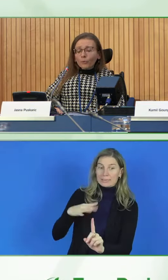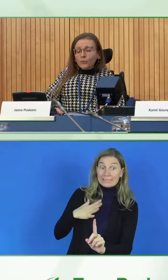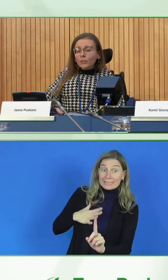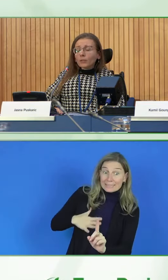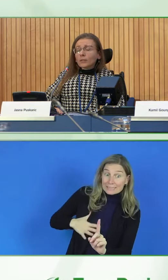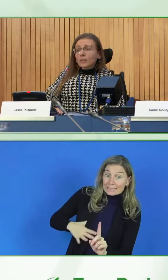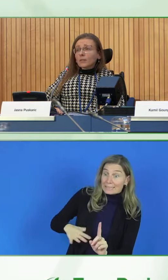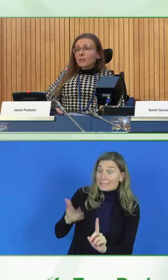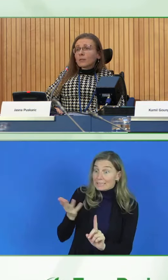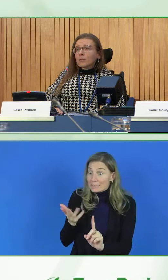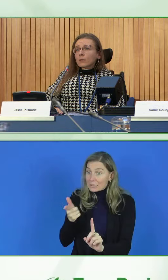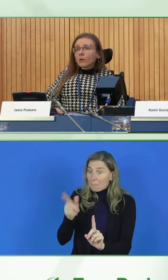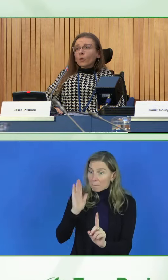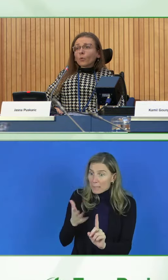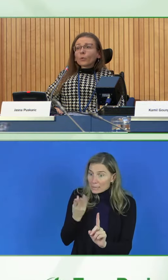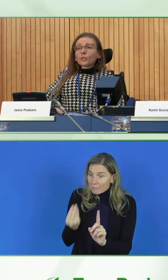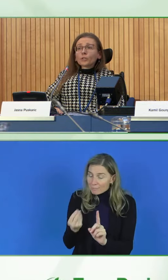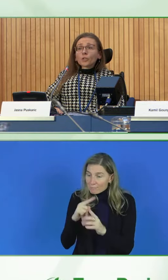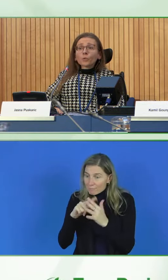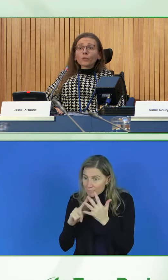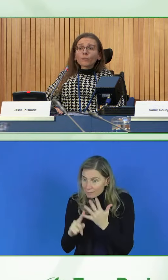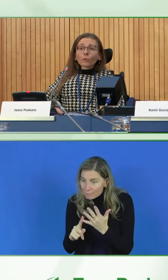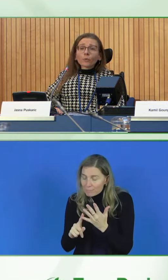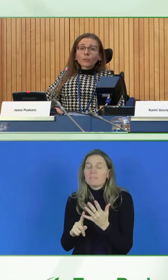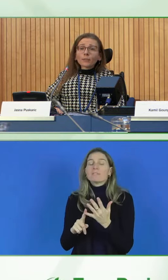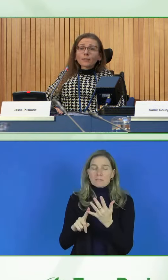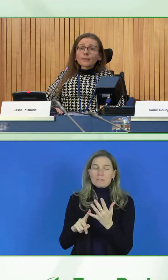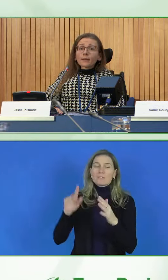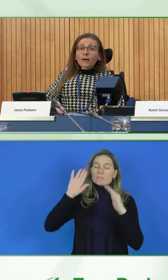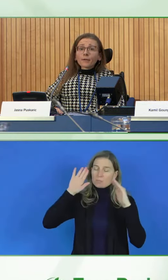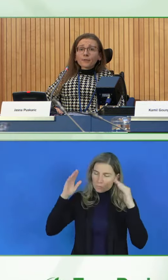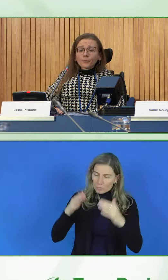Personal Assistance which is uniformly designed.